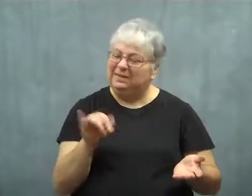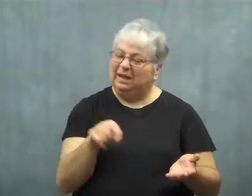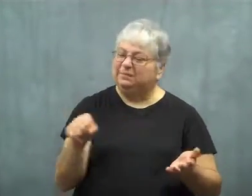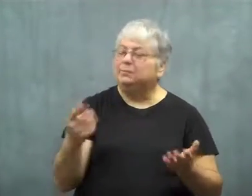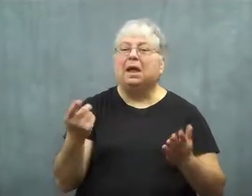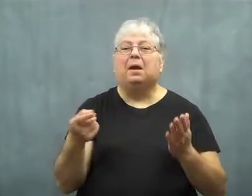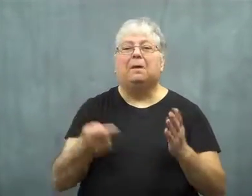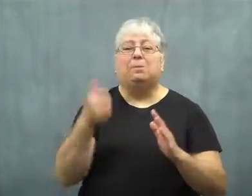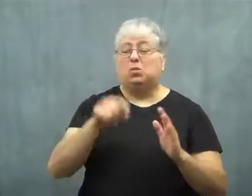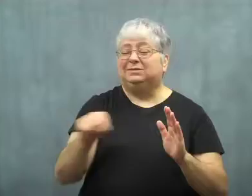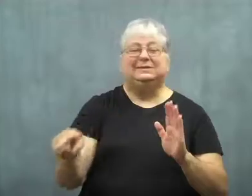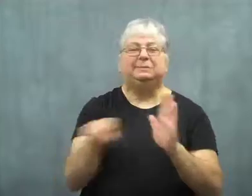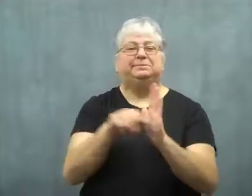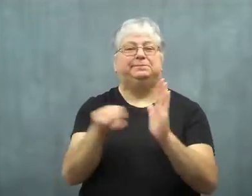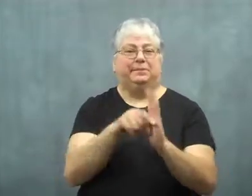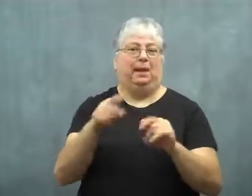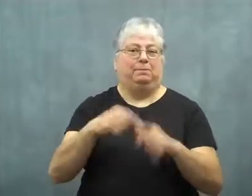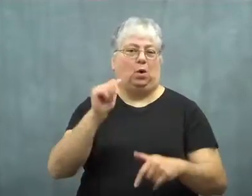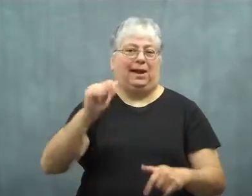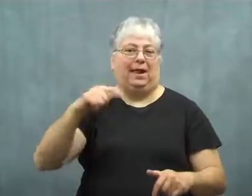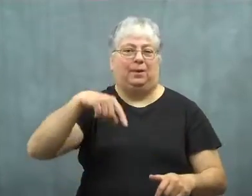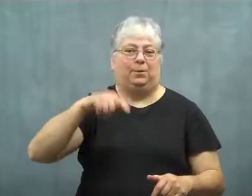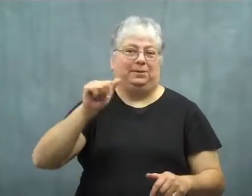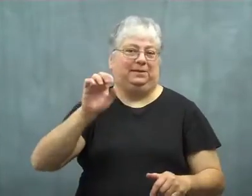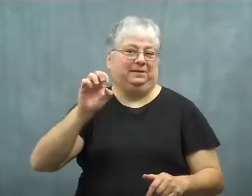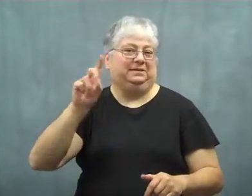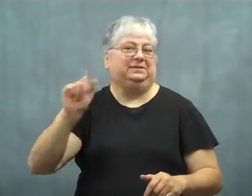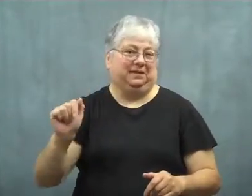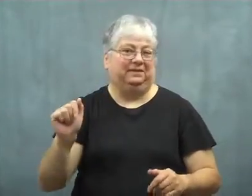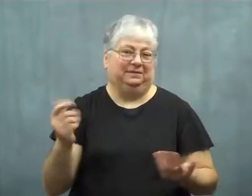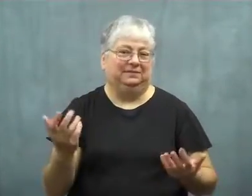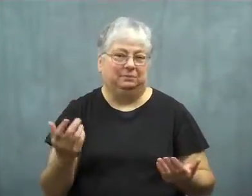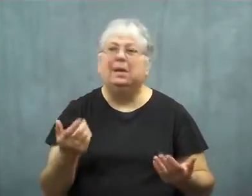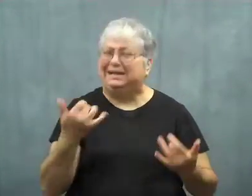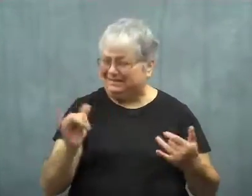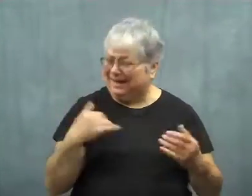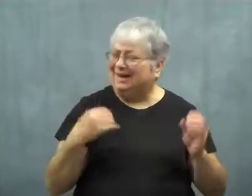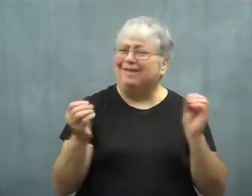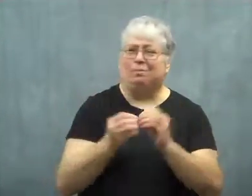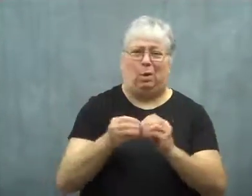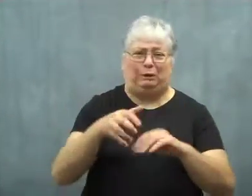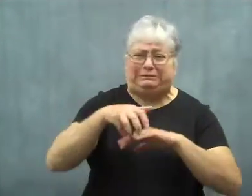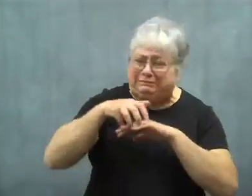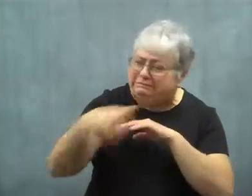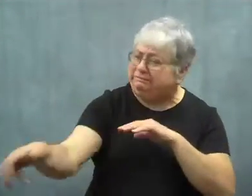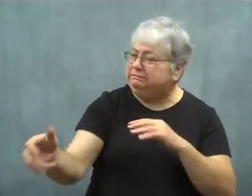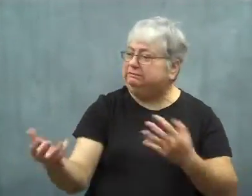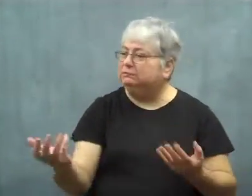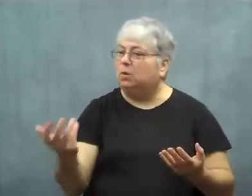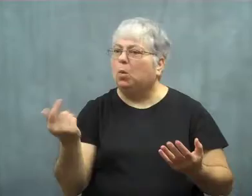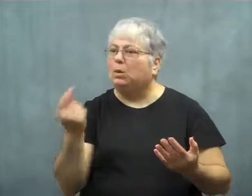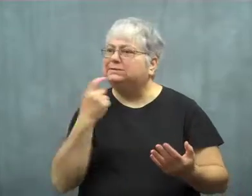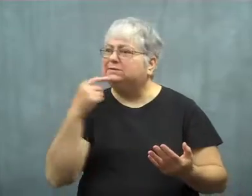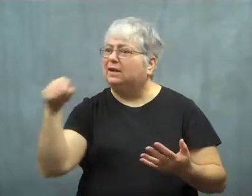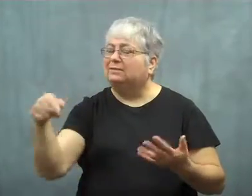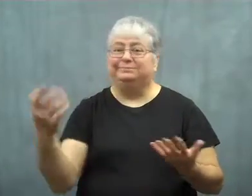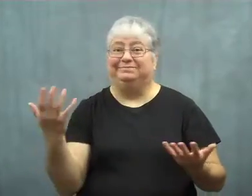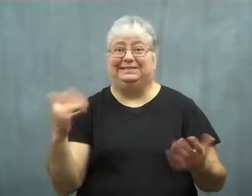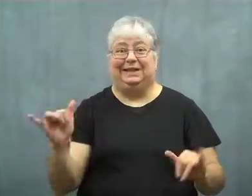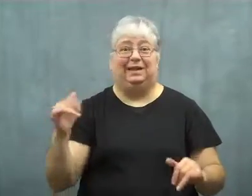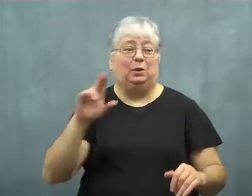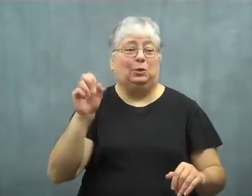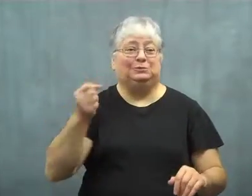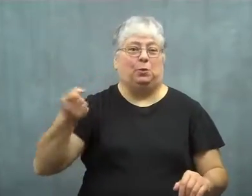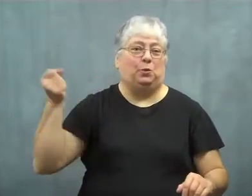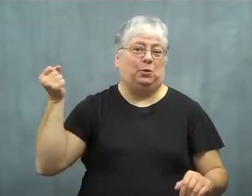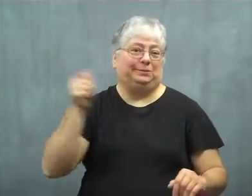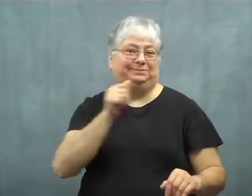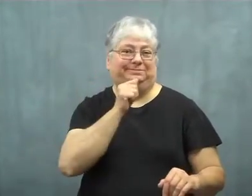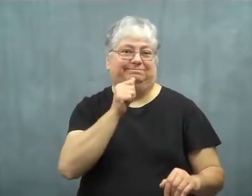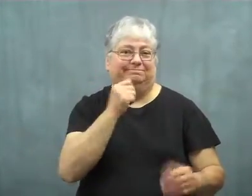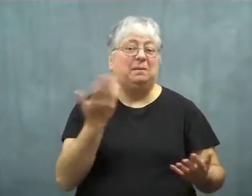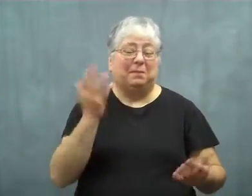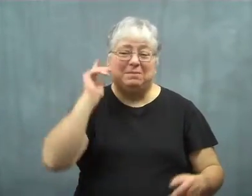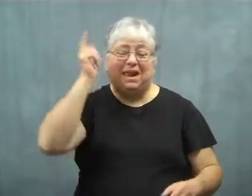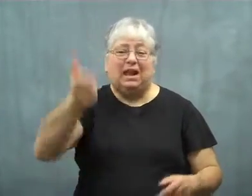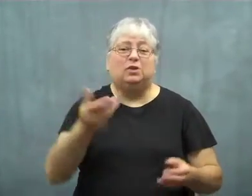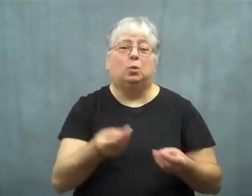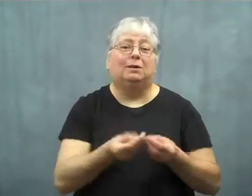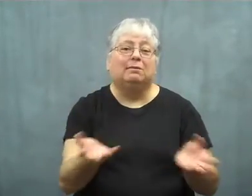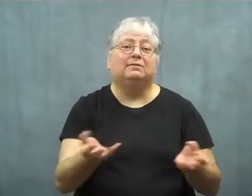They focused on the negatives of Al Qaeda.